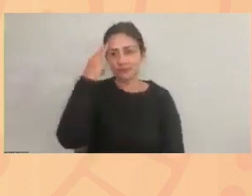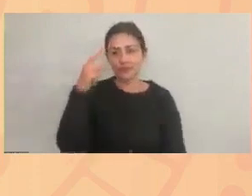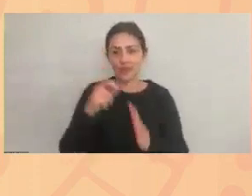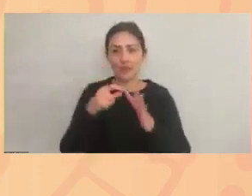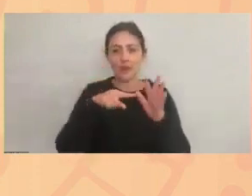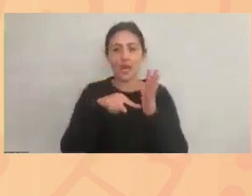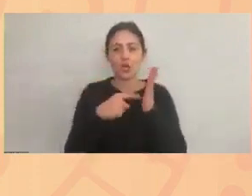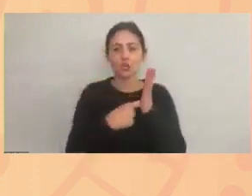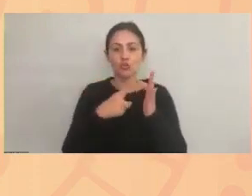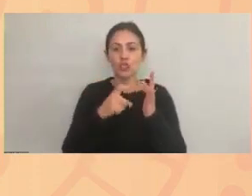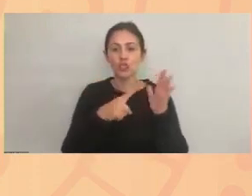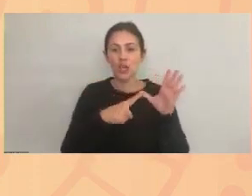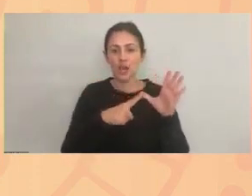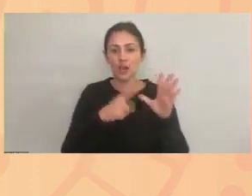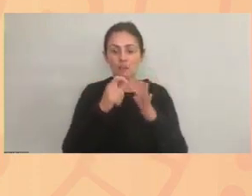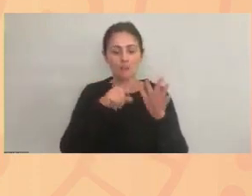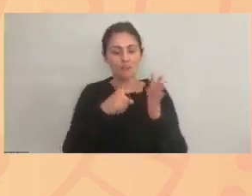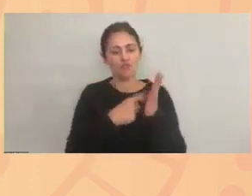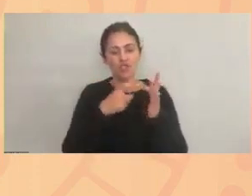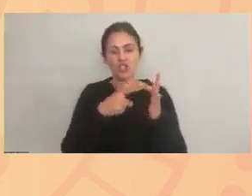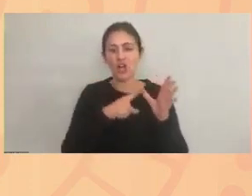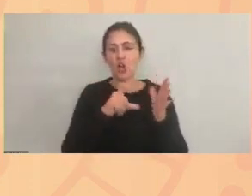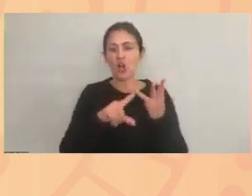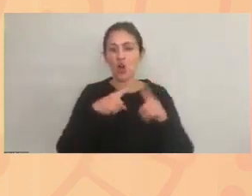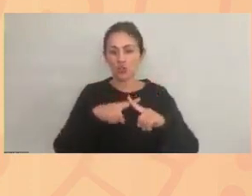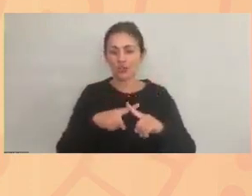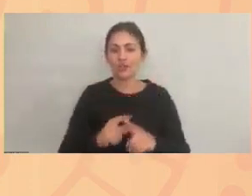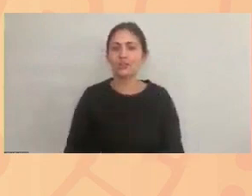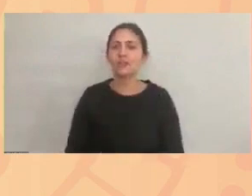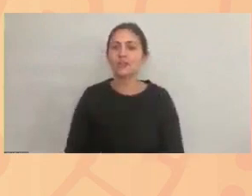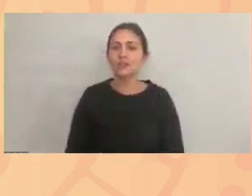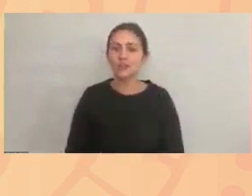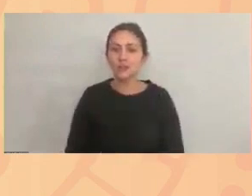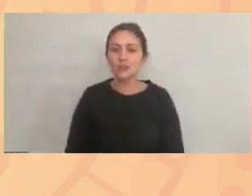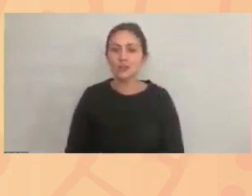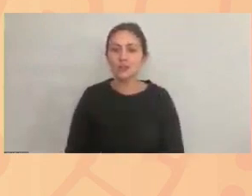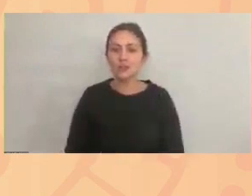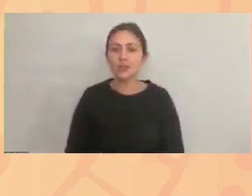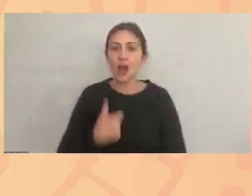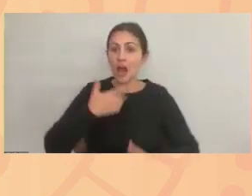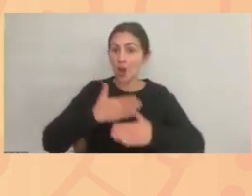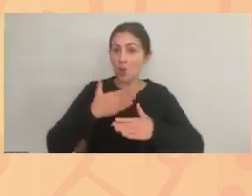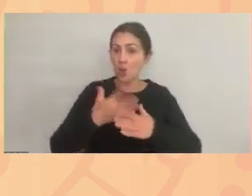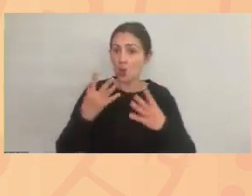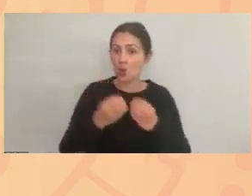I'm a Gooniyandi woman and I work with early years.